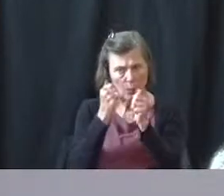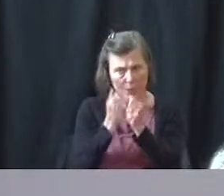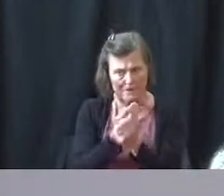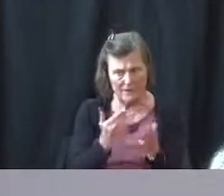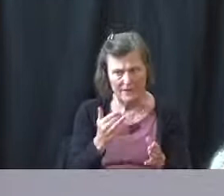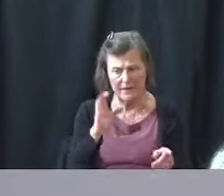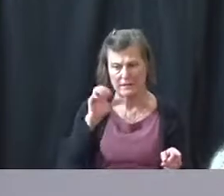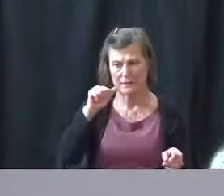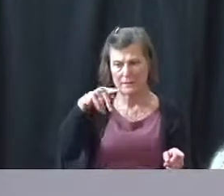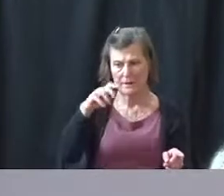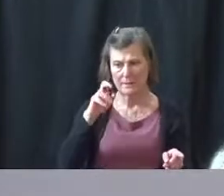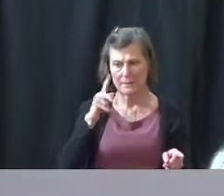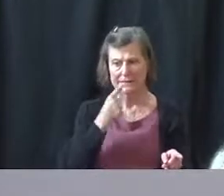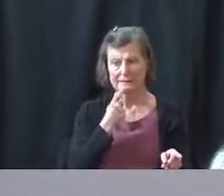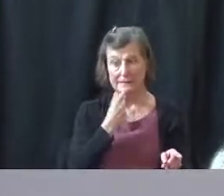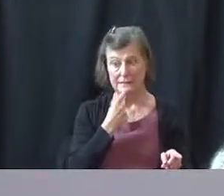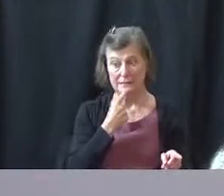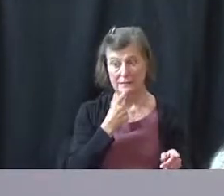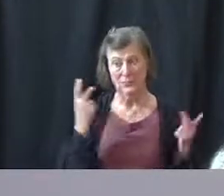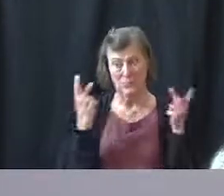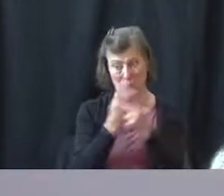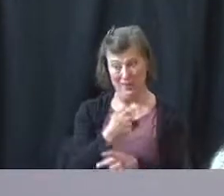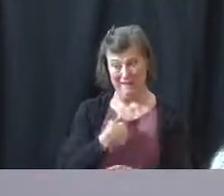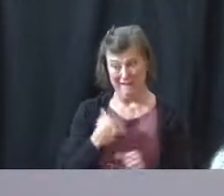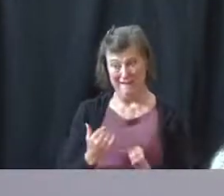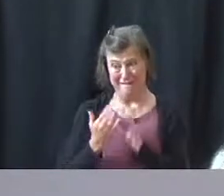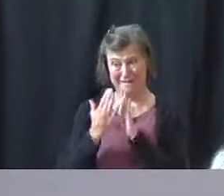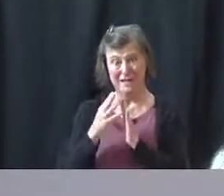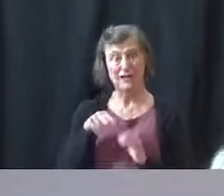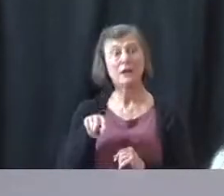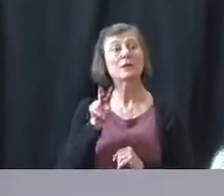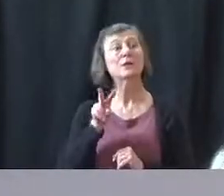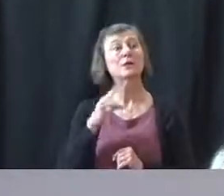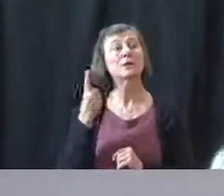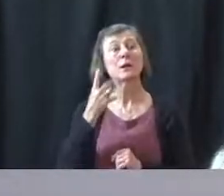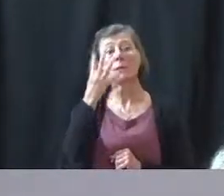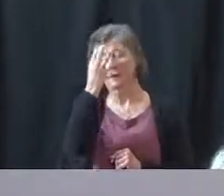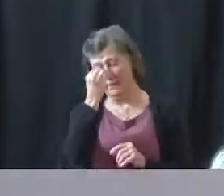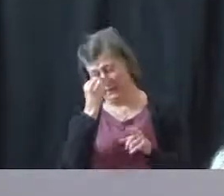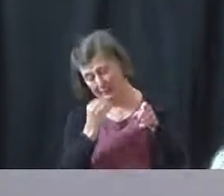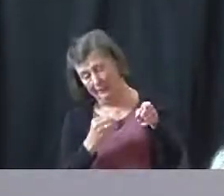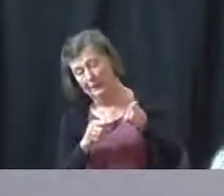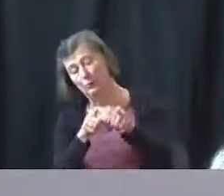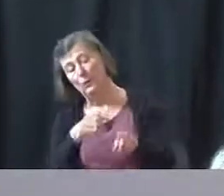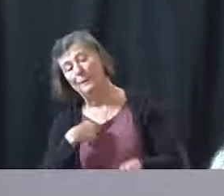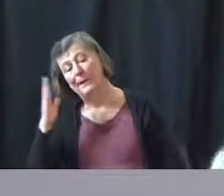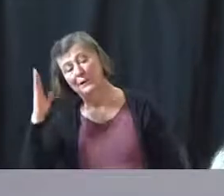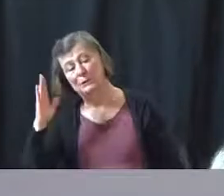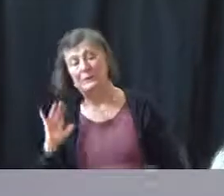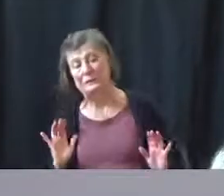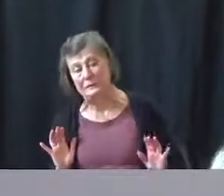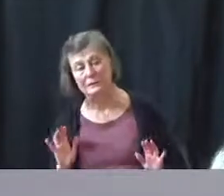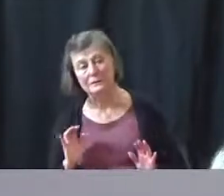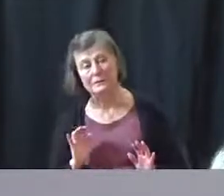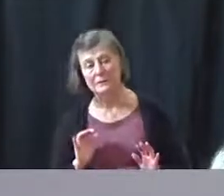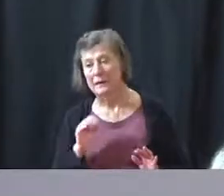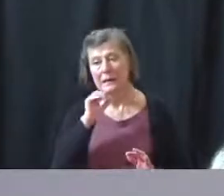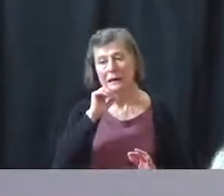The worst I've ever had to face was looking out at somebody who fell asleep during my sermon. But, not a Gestapo agent.